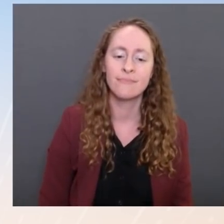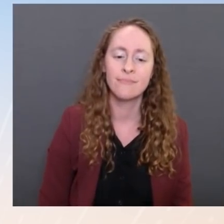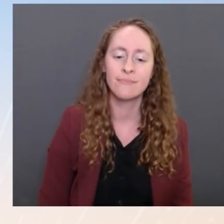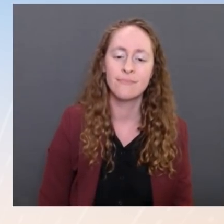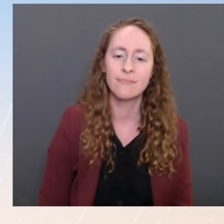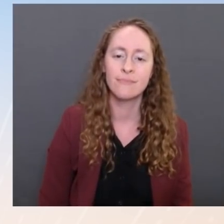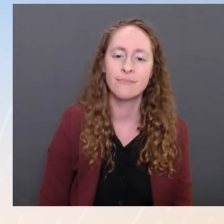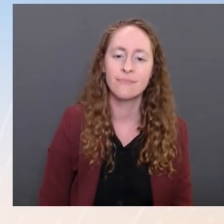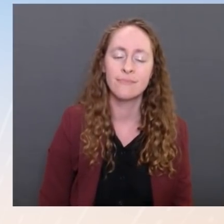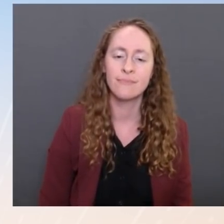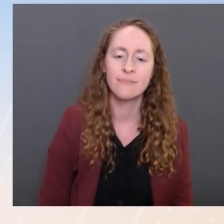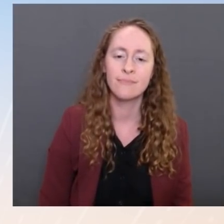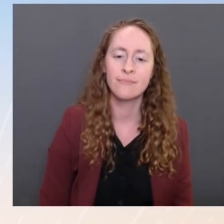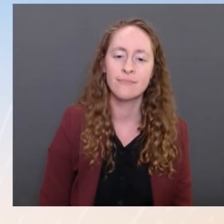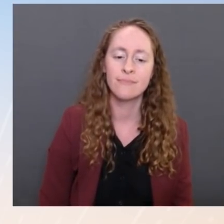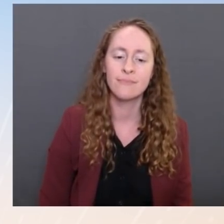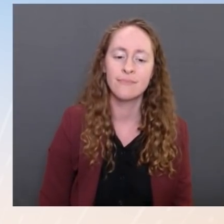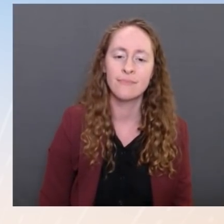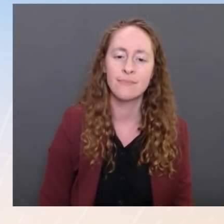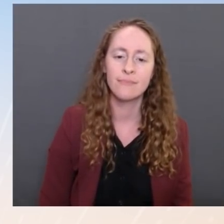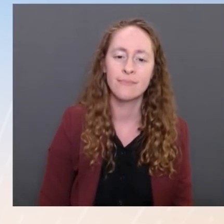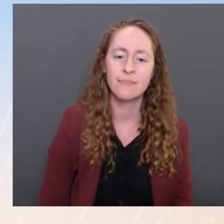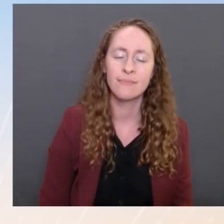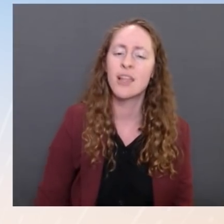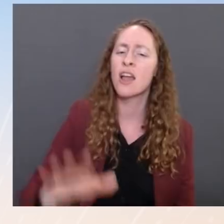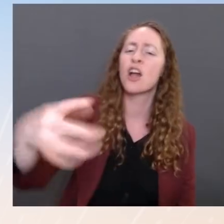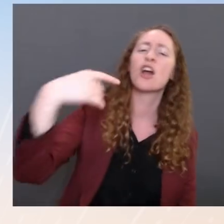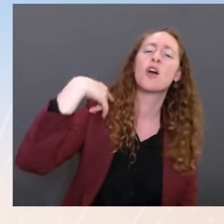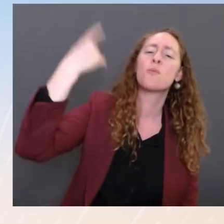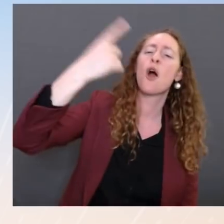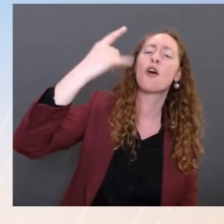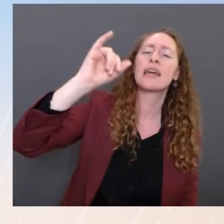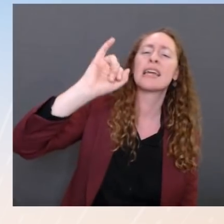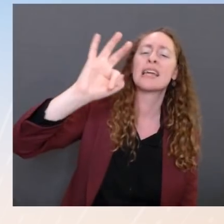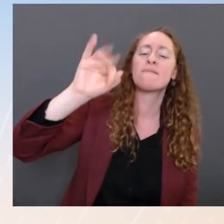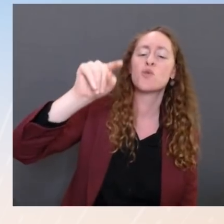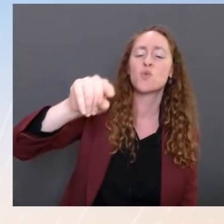to the embrace of Sweden and -- Ms. Psaki: Sure. >> The Press: --